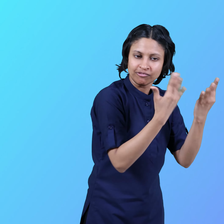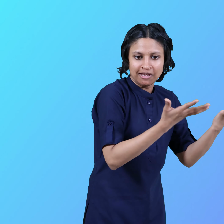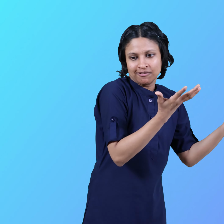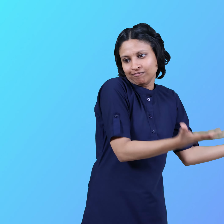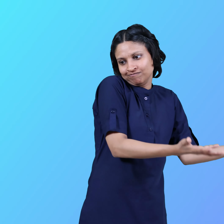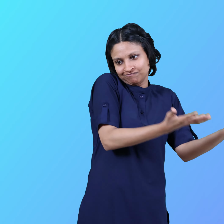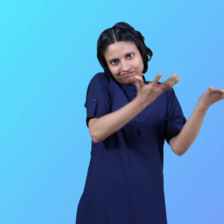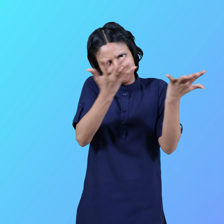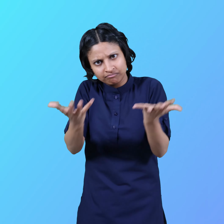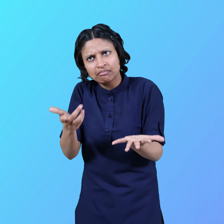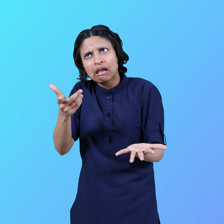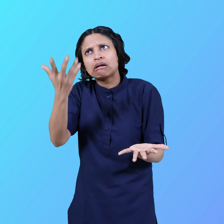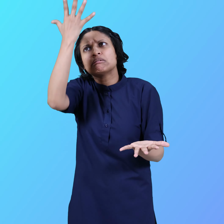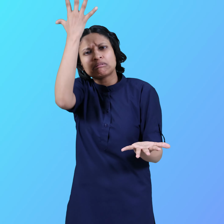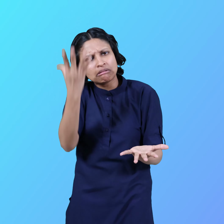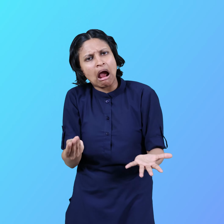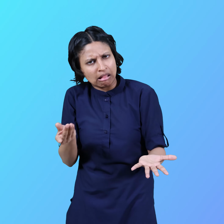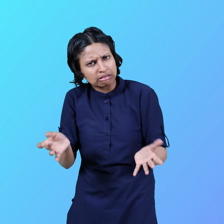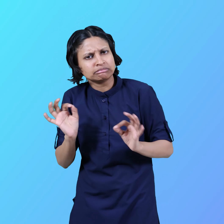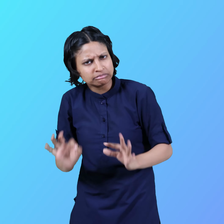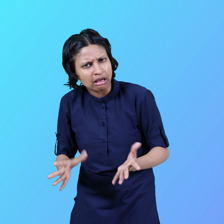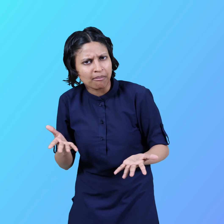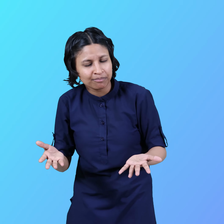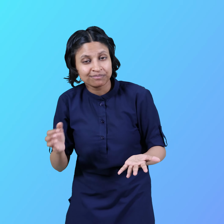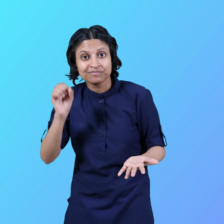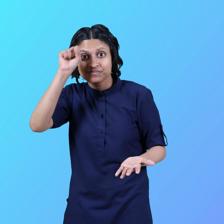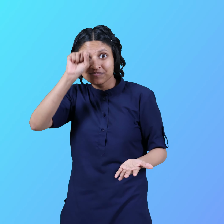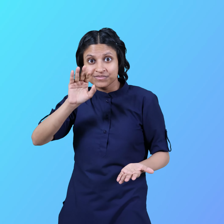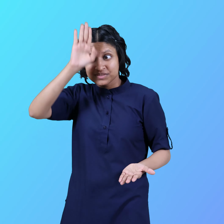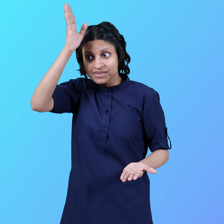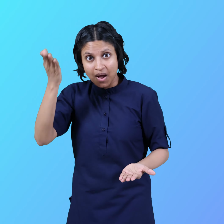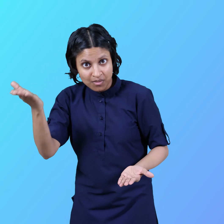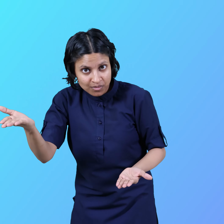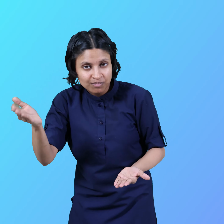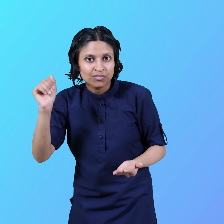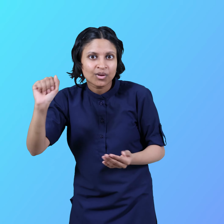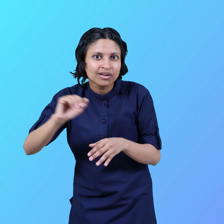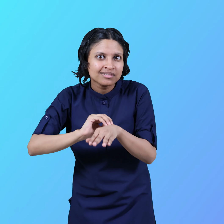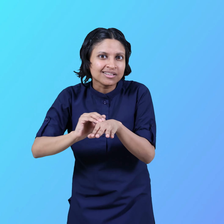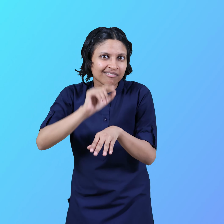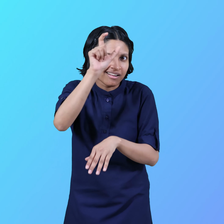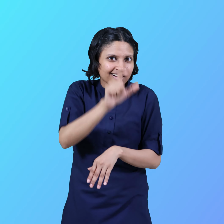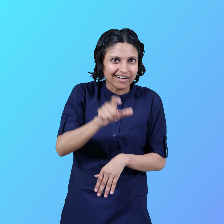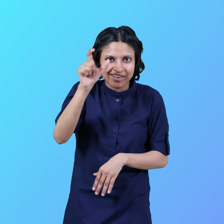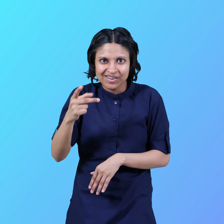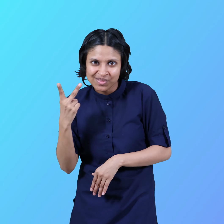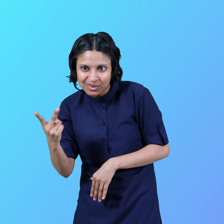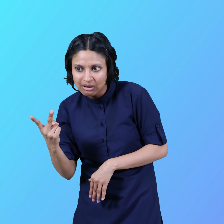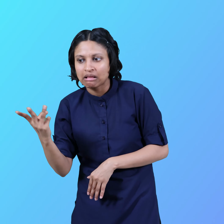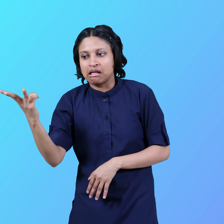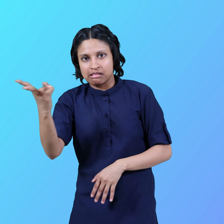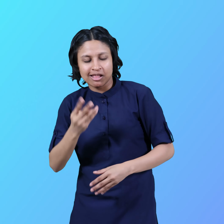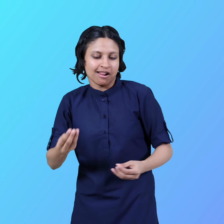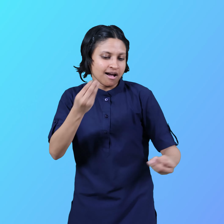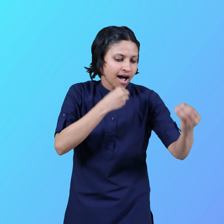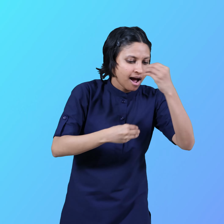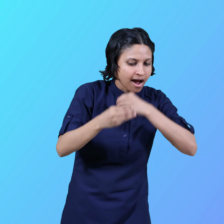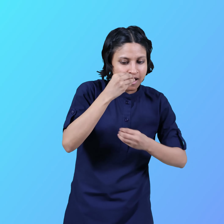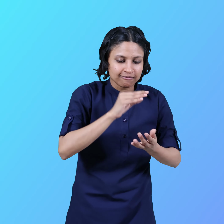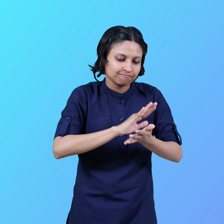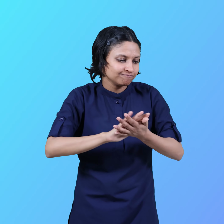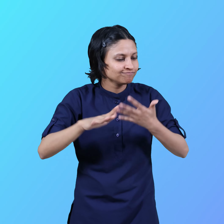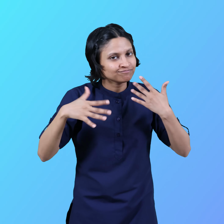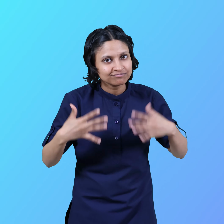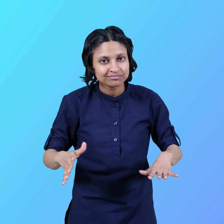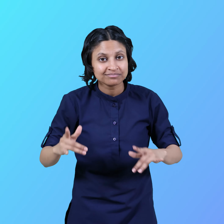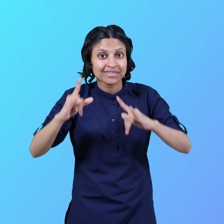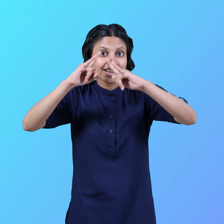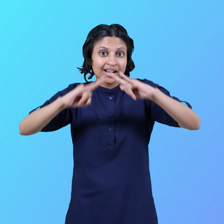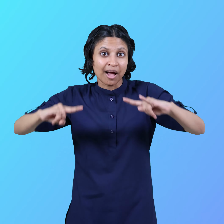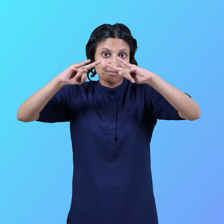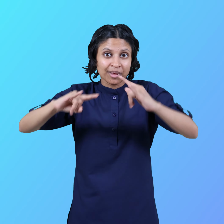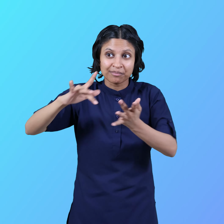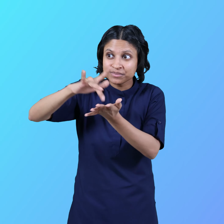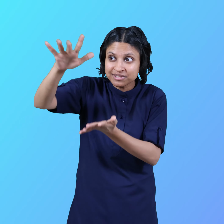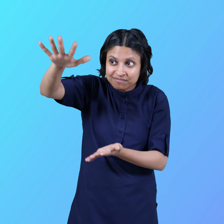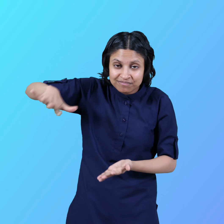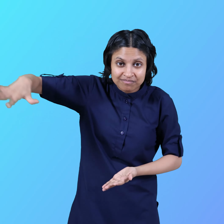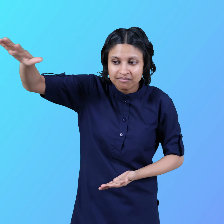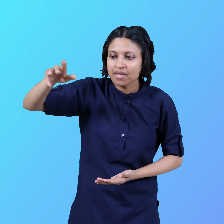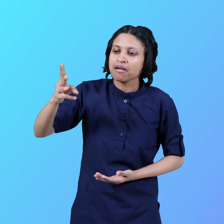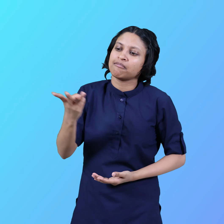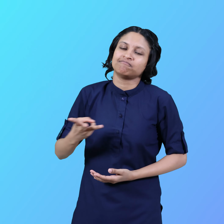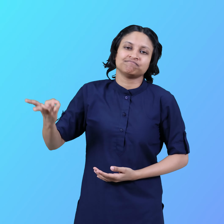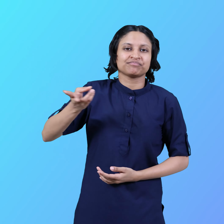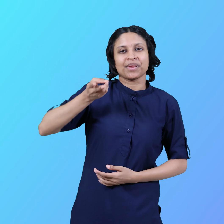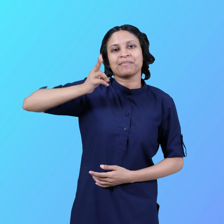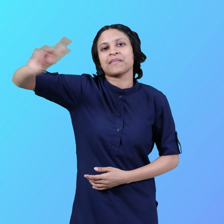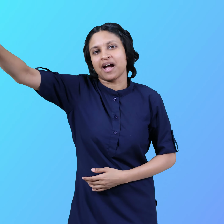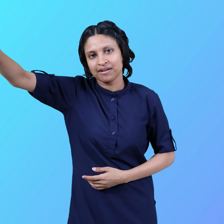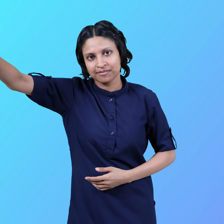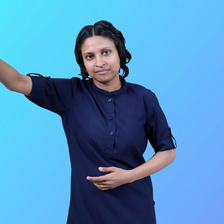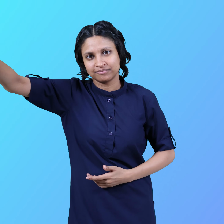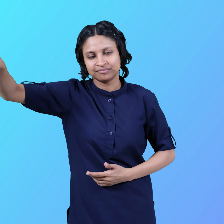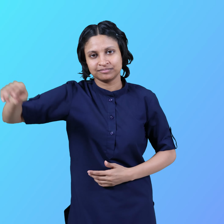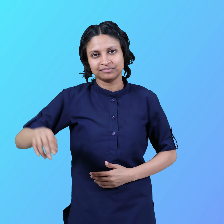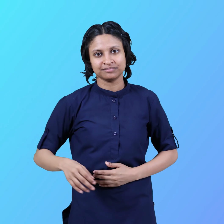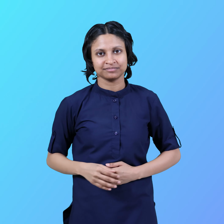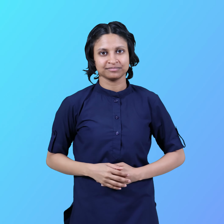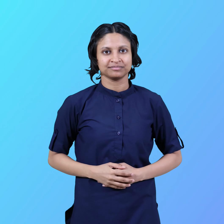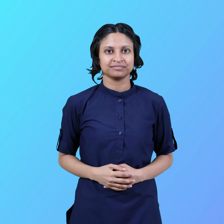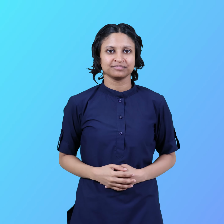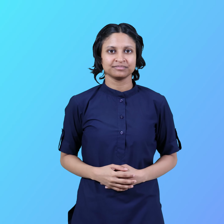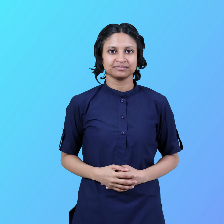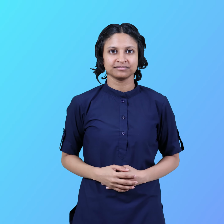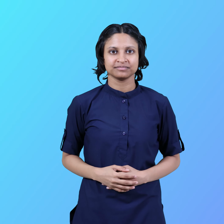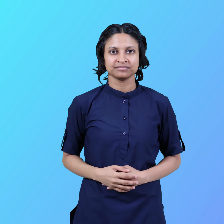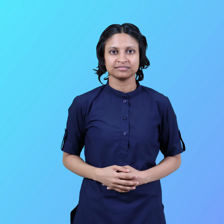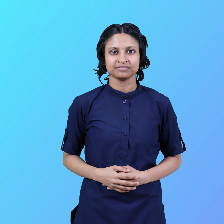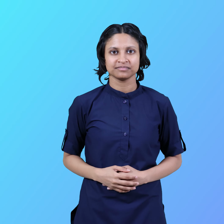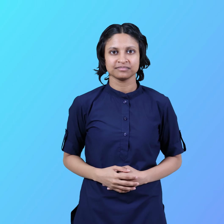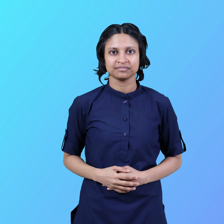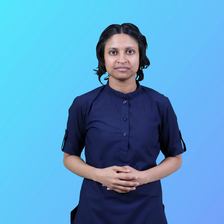The woman put the food before Saul and his officers and they ate. Then they got up and left during the night.